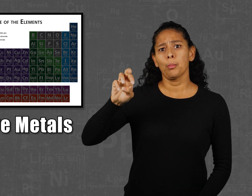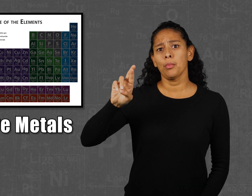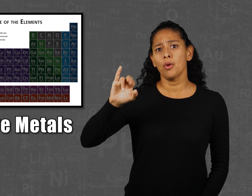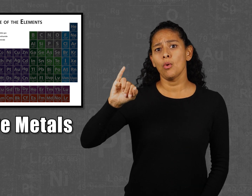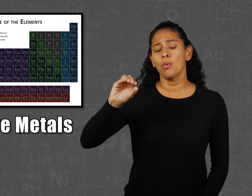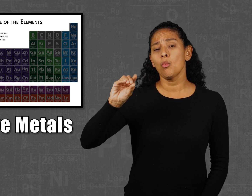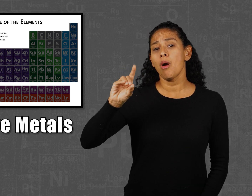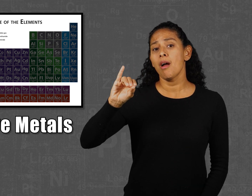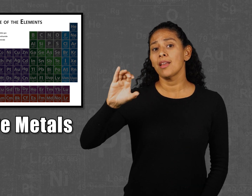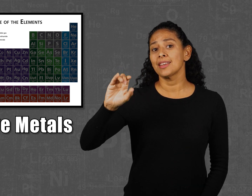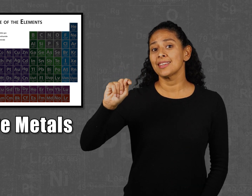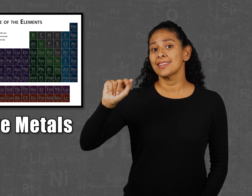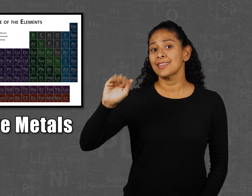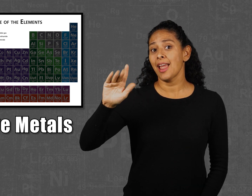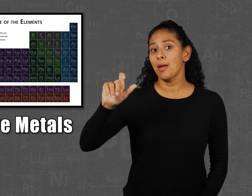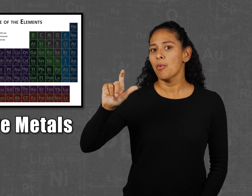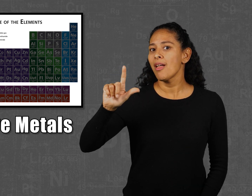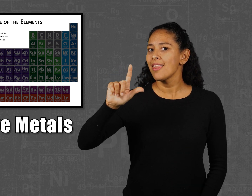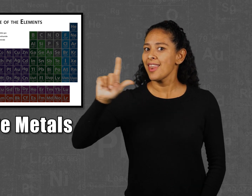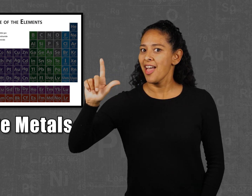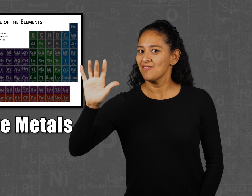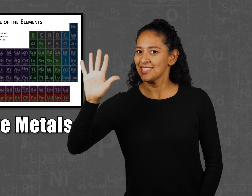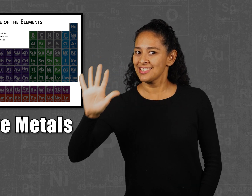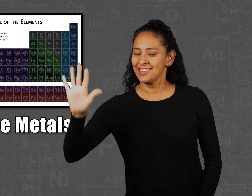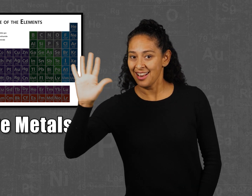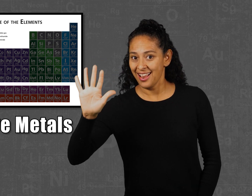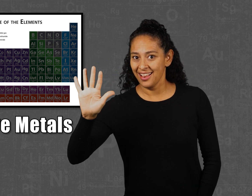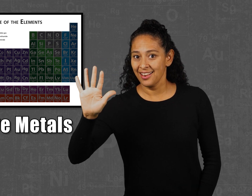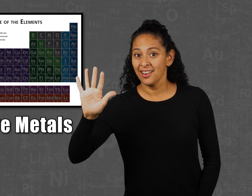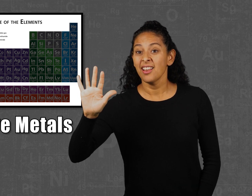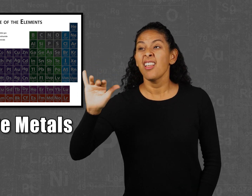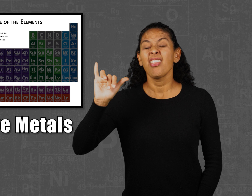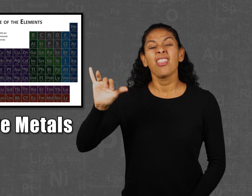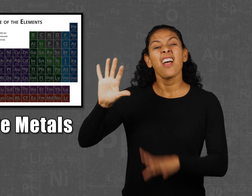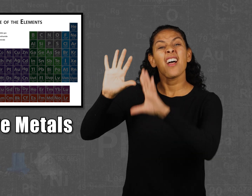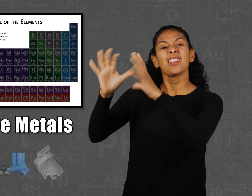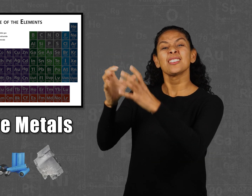These are located on the left side of the periodic table.